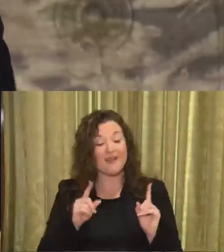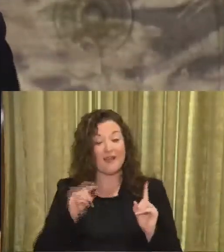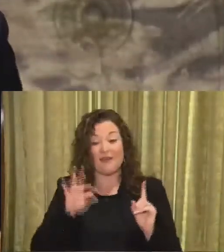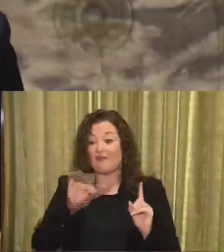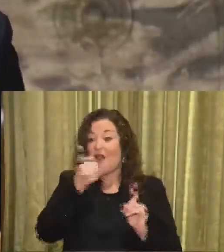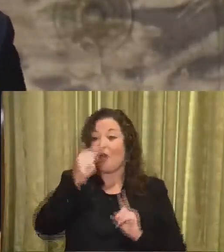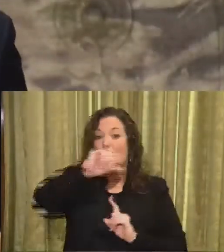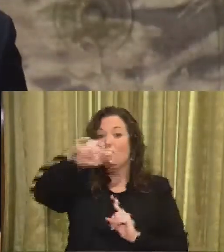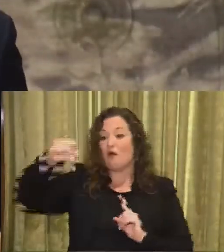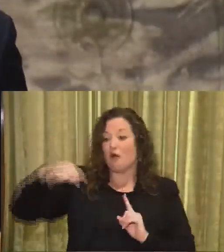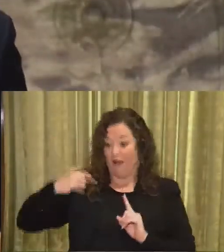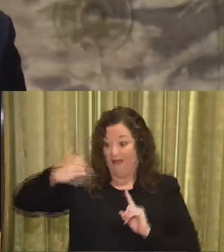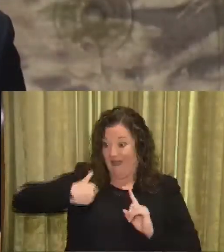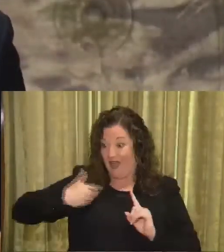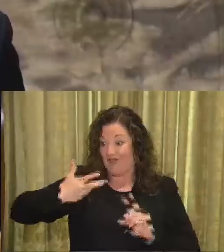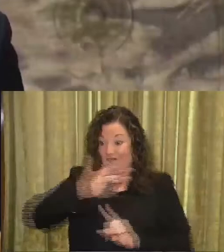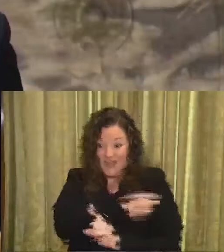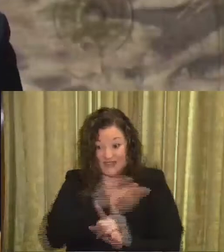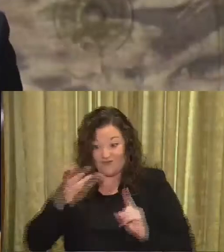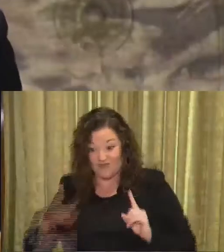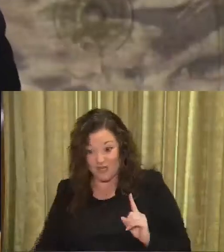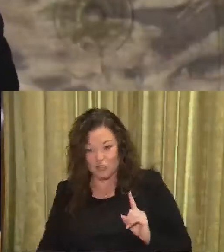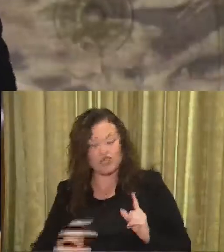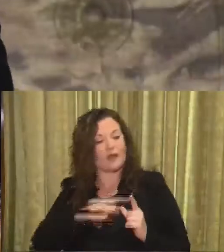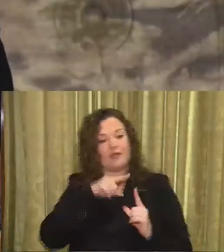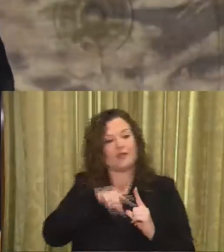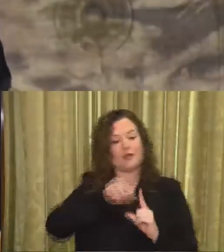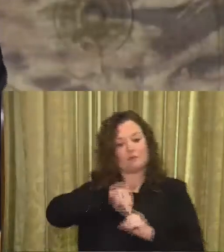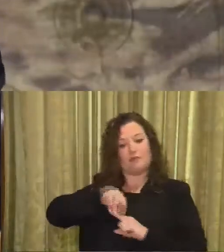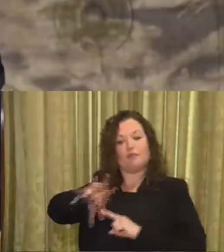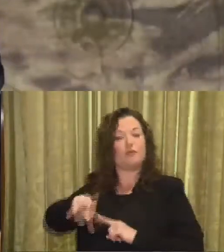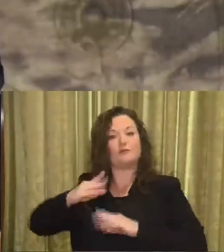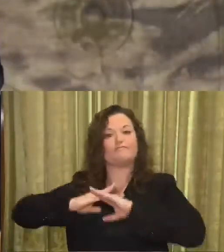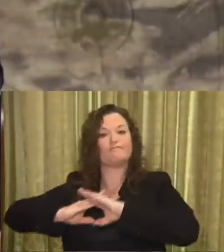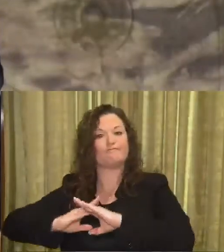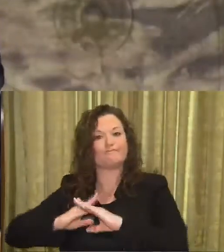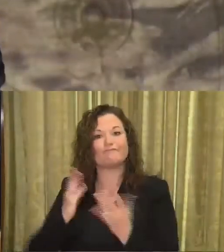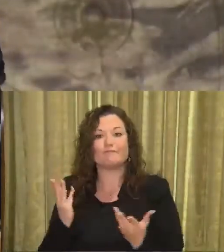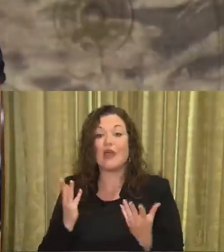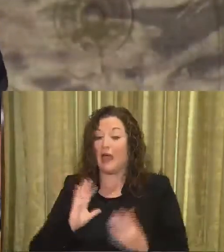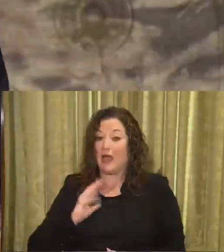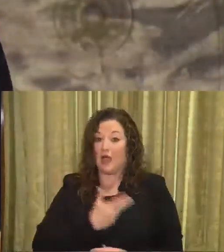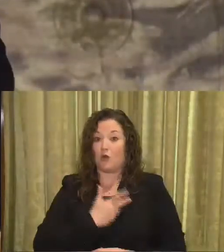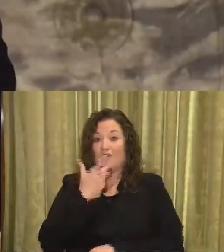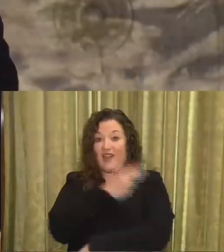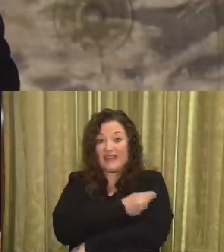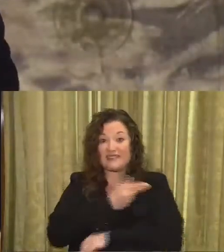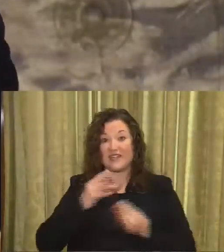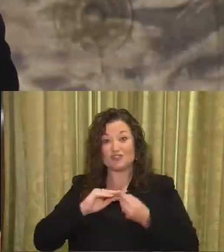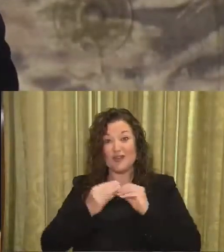it's not going to have that impact, and so we get our vaccination rate up will be very ready for school.